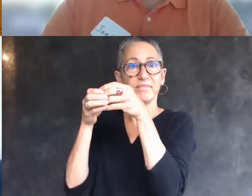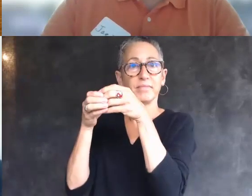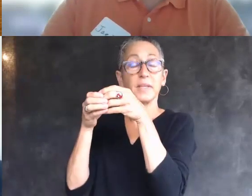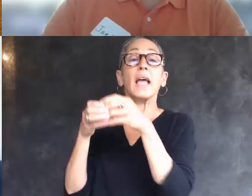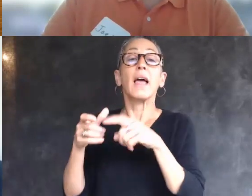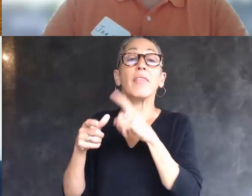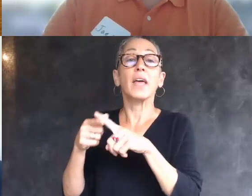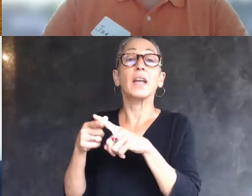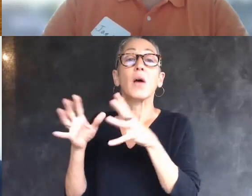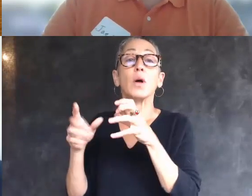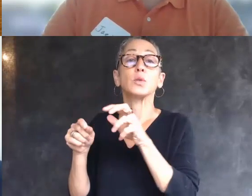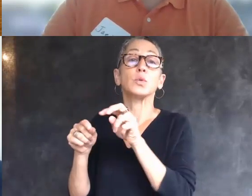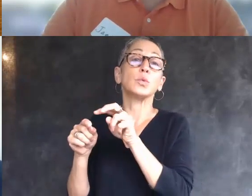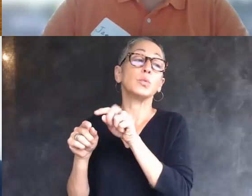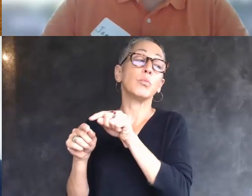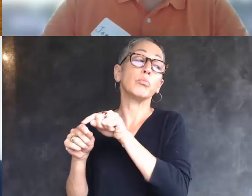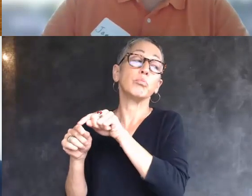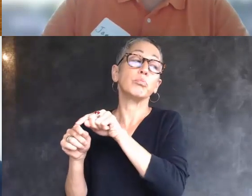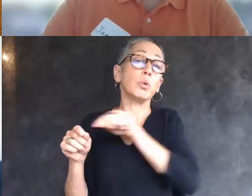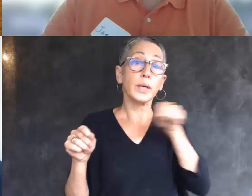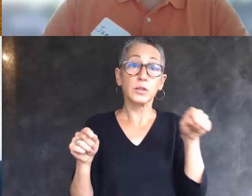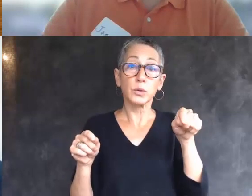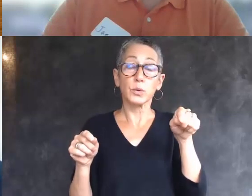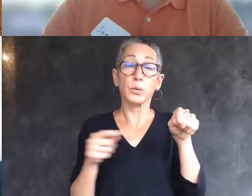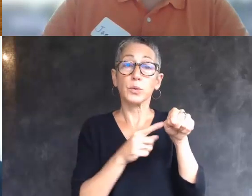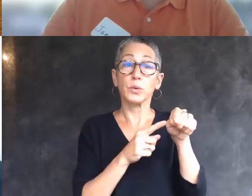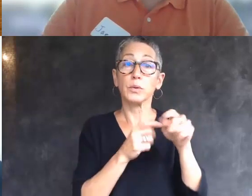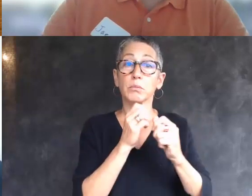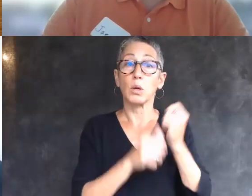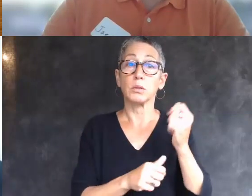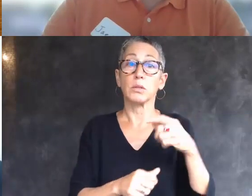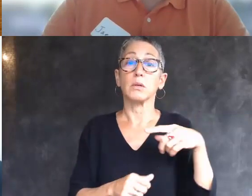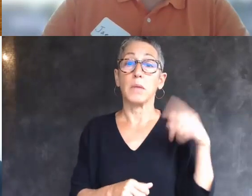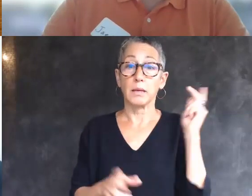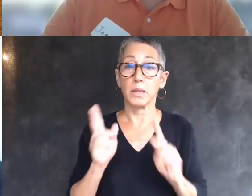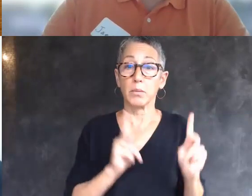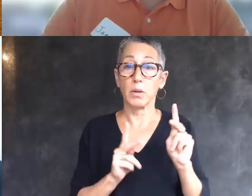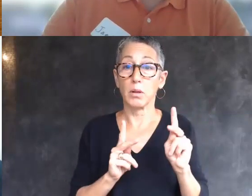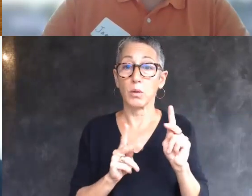that where in the mostly Black people who I'm working with in communities,